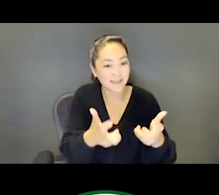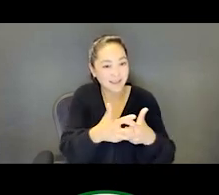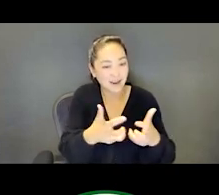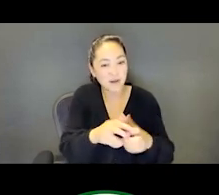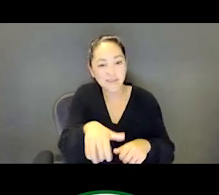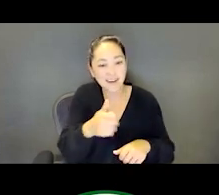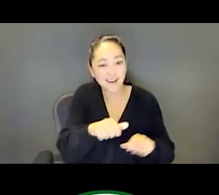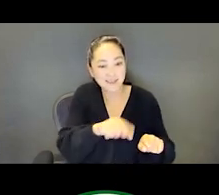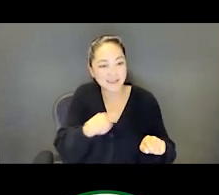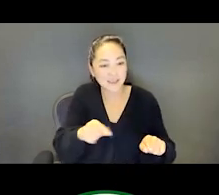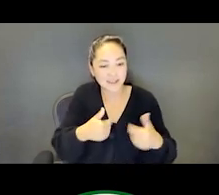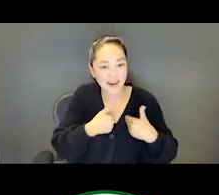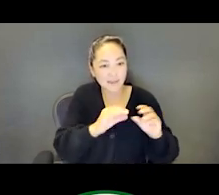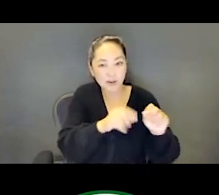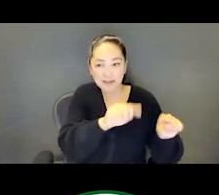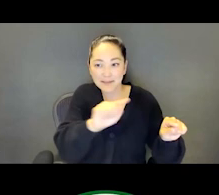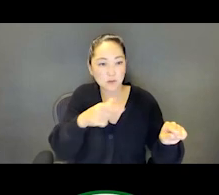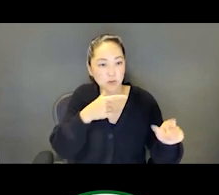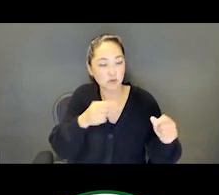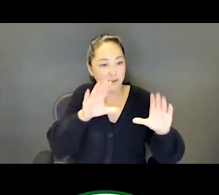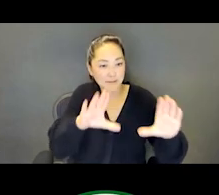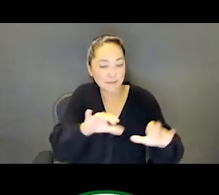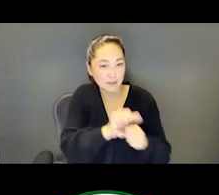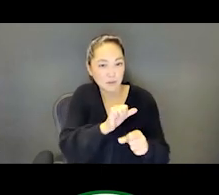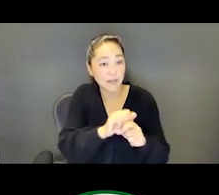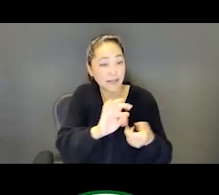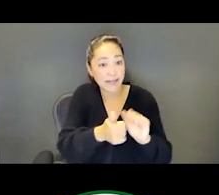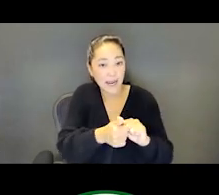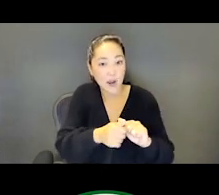There's, organizations in each province doing incredible work and how can we just like you